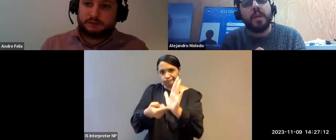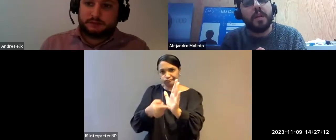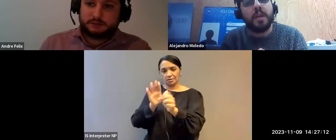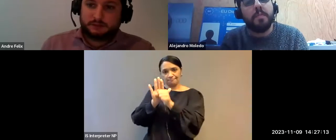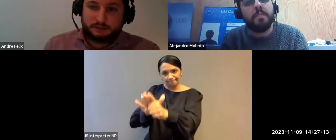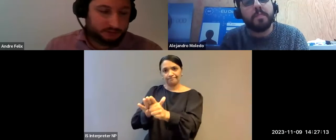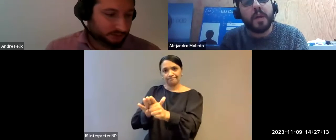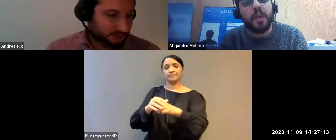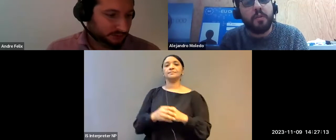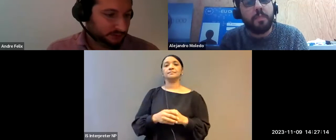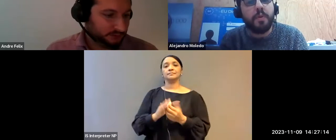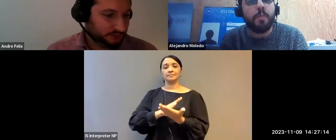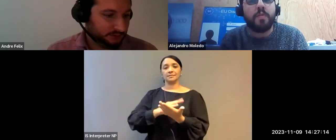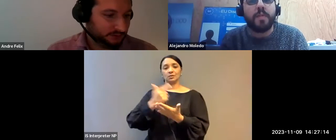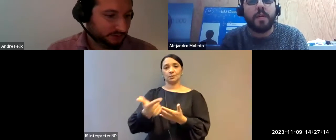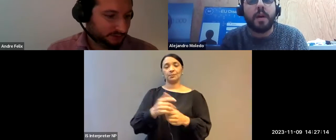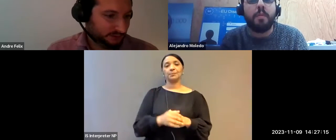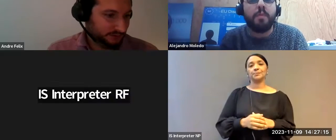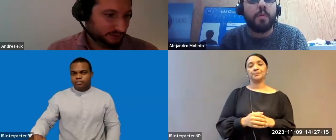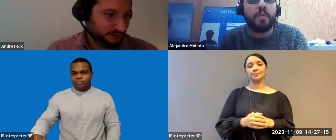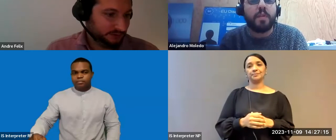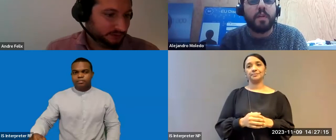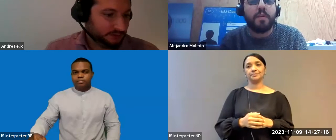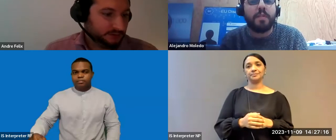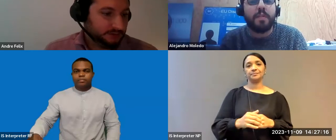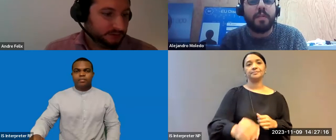Then, another point which, in our view,